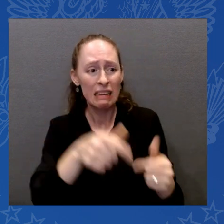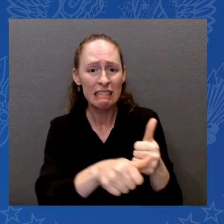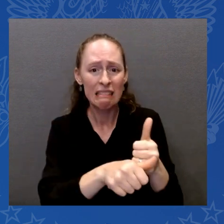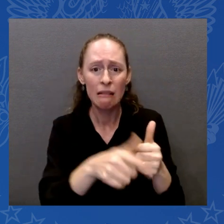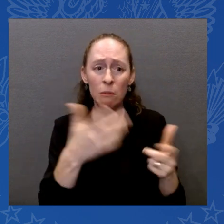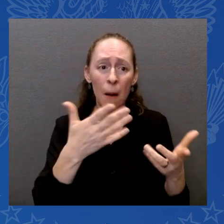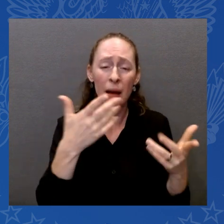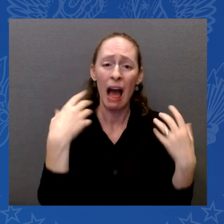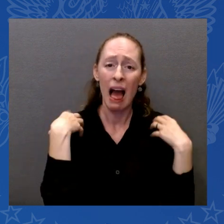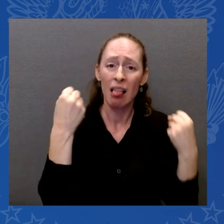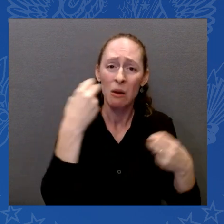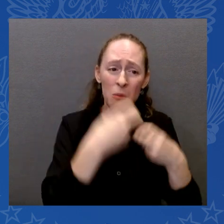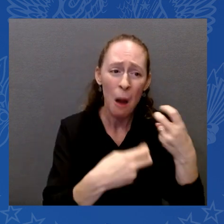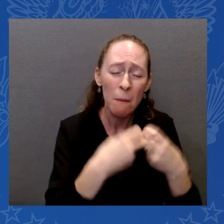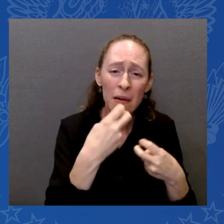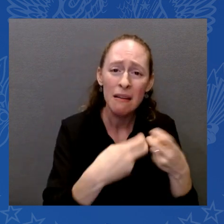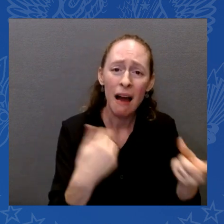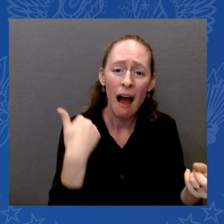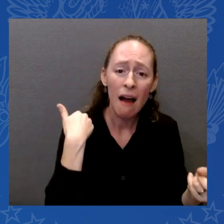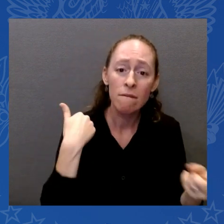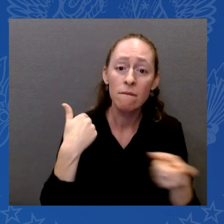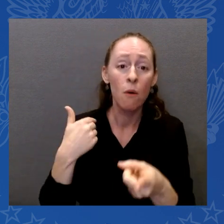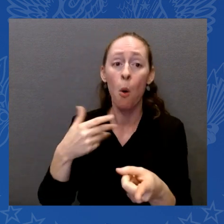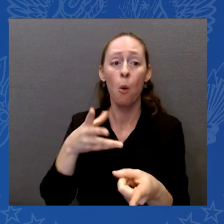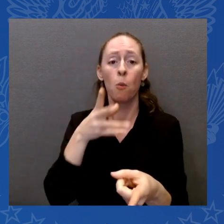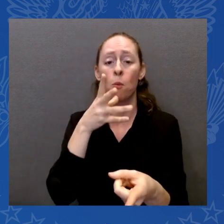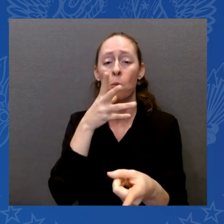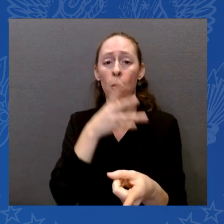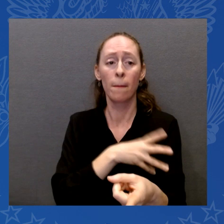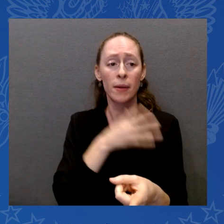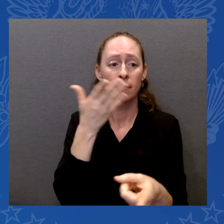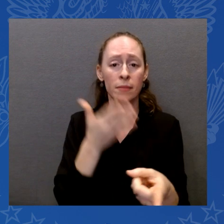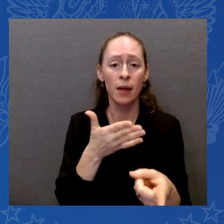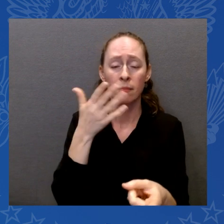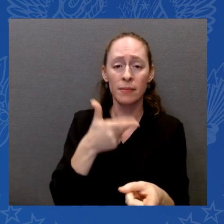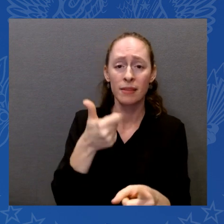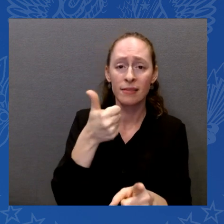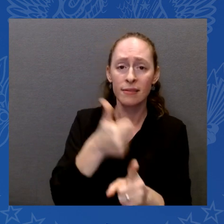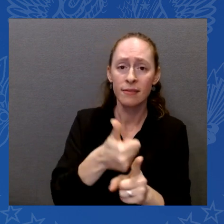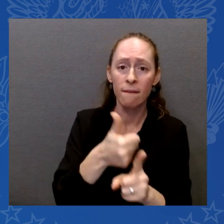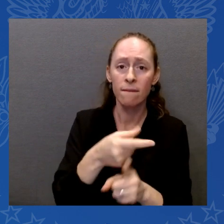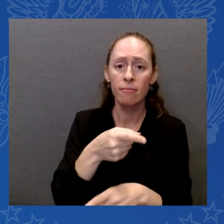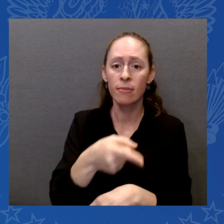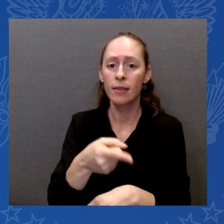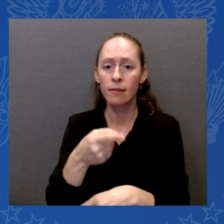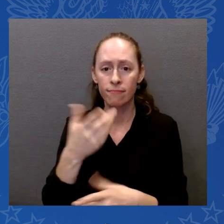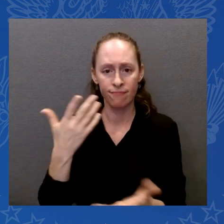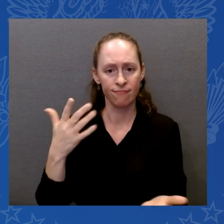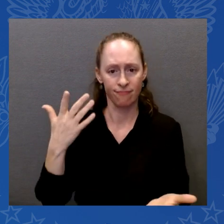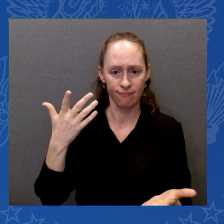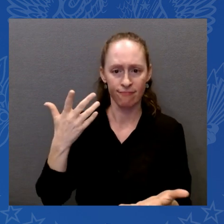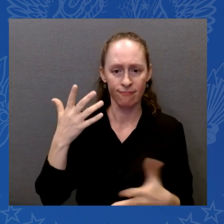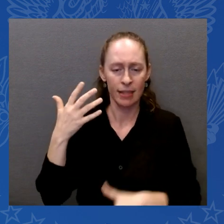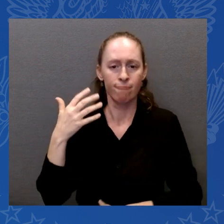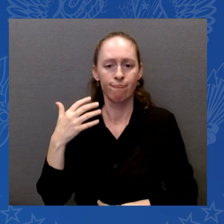of a fetal anomaly cry when they learn that they can't receive their abortion in our state and beg me to help them.